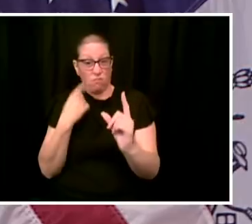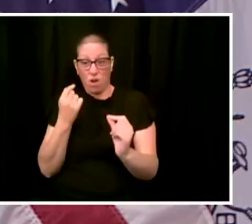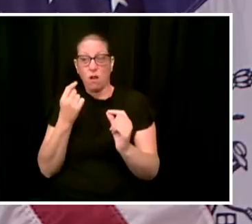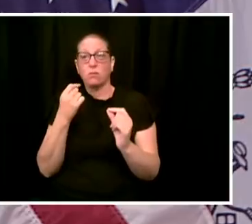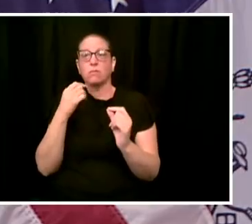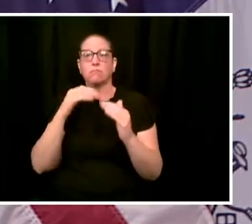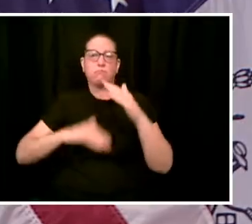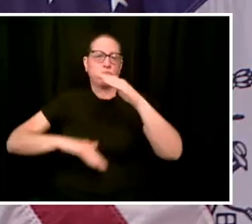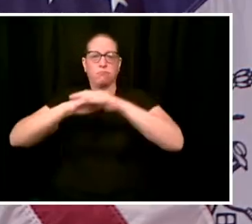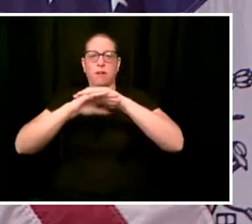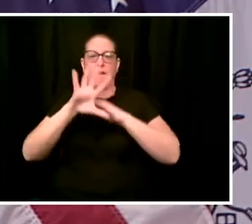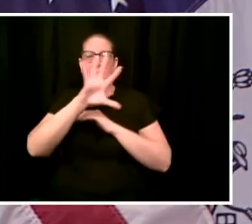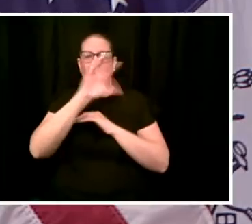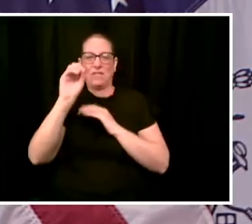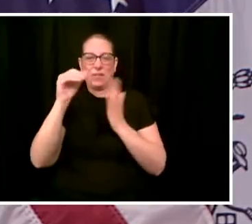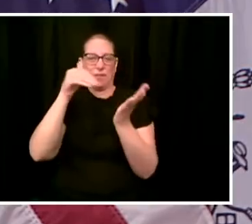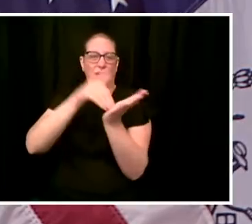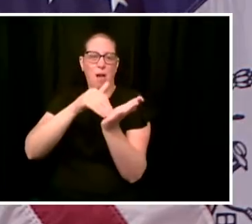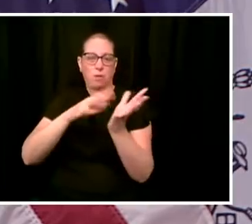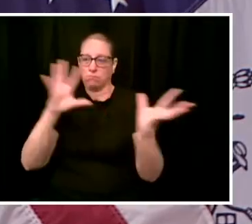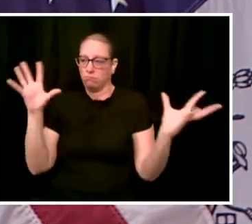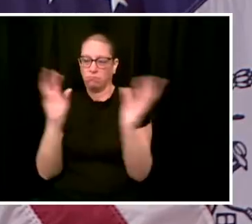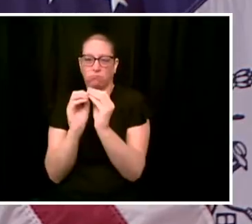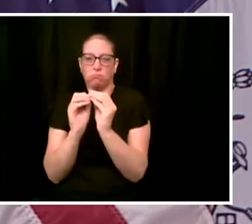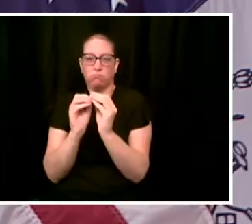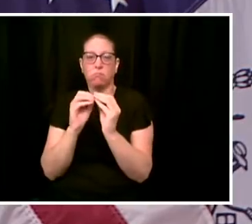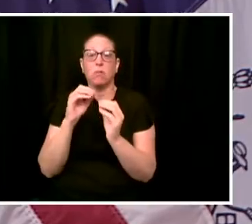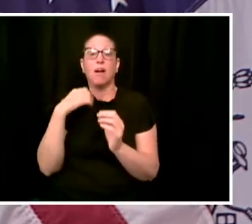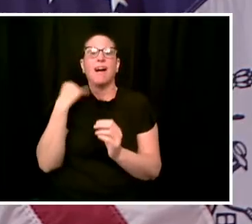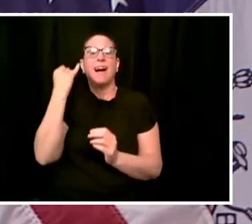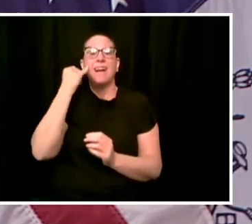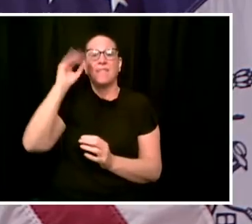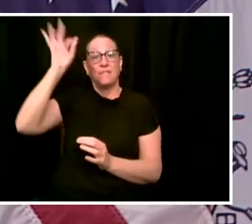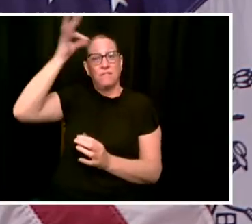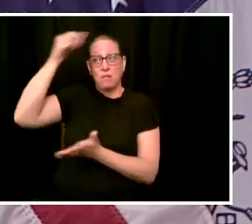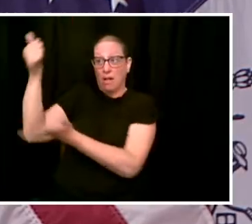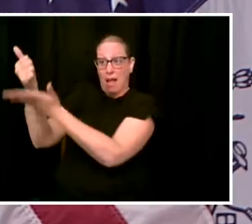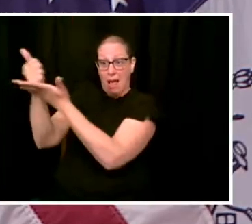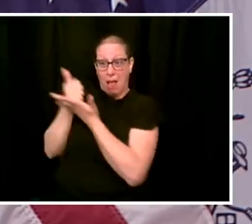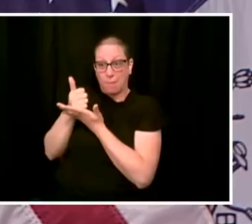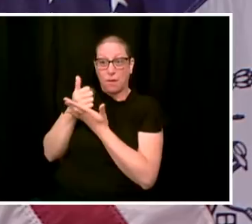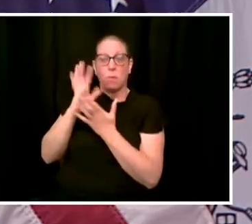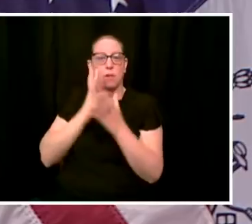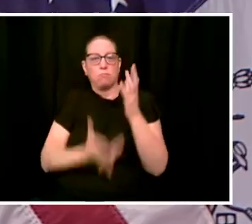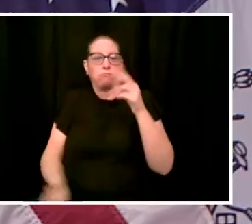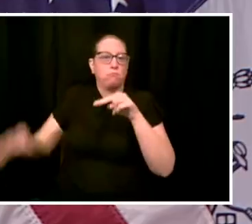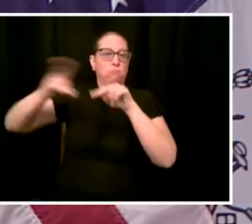25th AND WANT TO GET UP TO 50,000 A Y. THAR THCO SE THE NEXT FEW MONTHS. MAYBE EVEN GET BEYOND THAT IF WE CAN GET FEDERAL